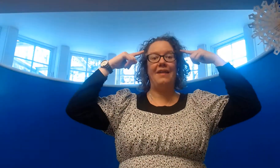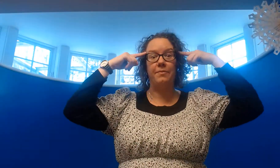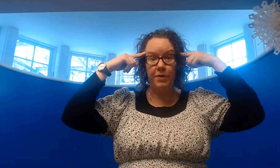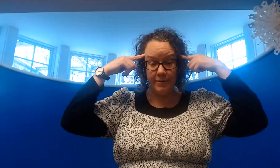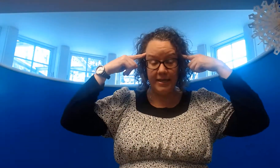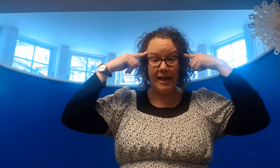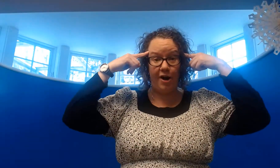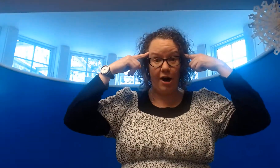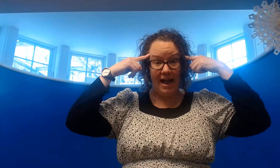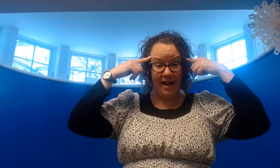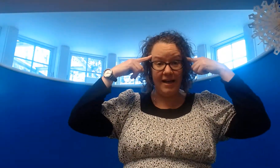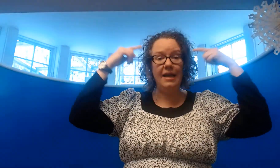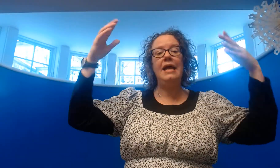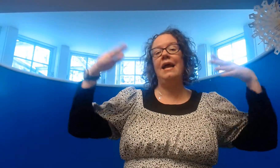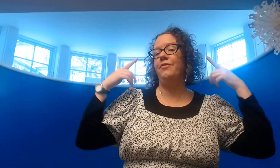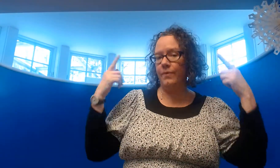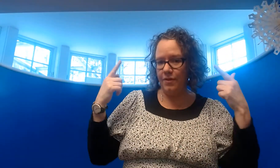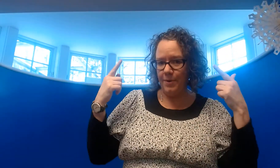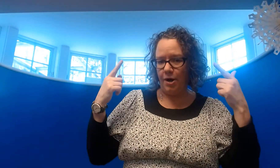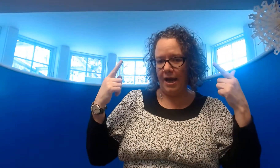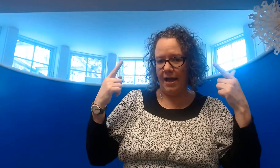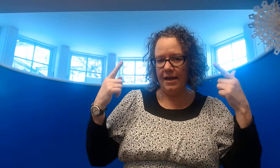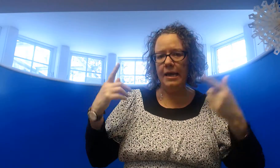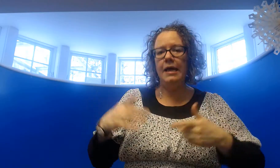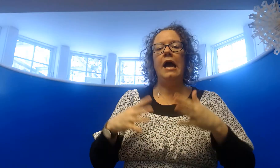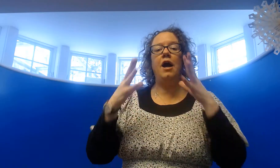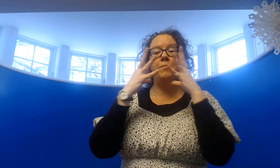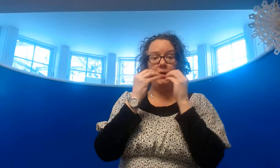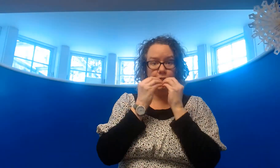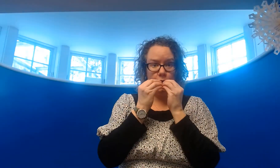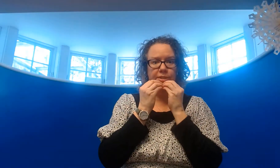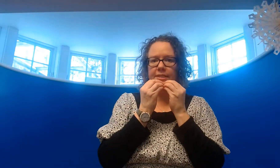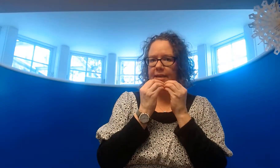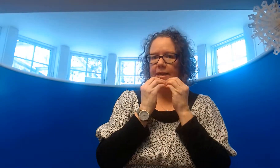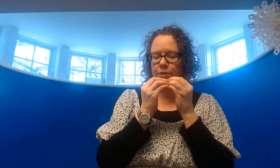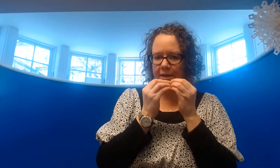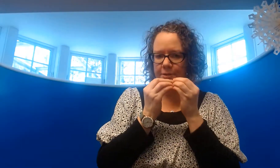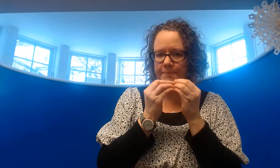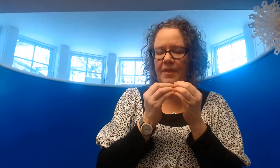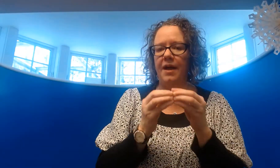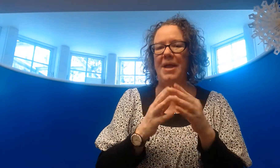and the music in our head and the rhythm in our head but we don't say it out loud and